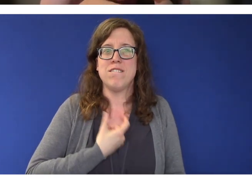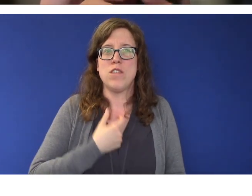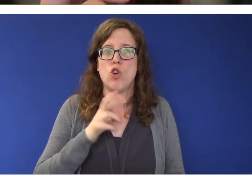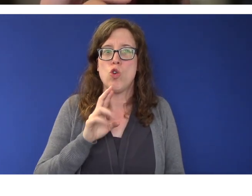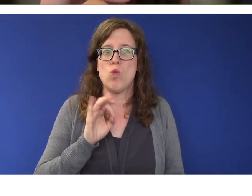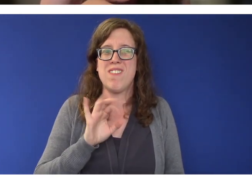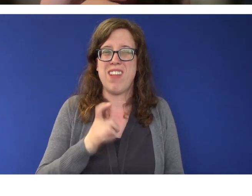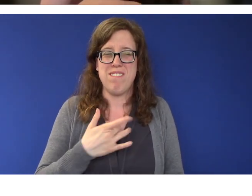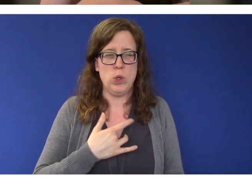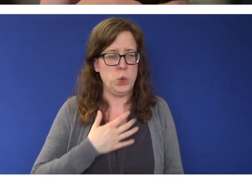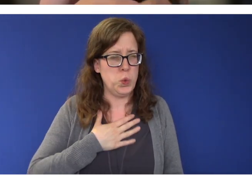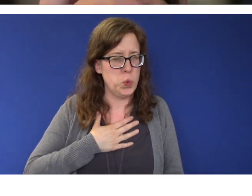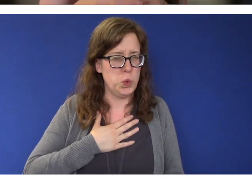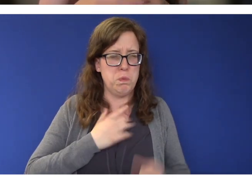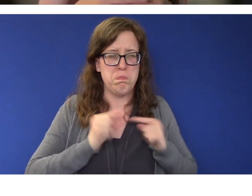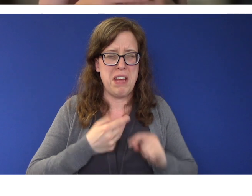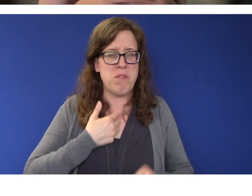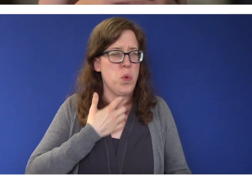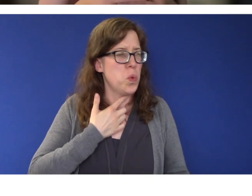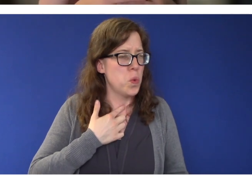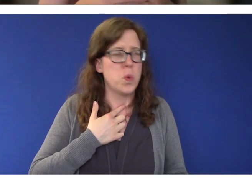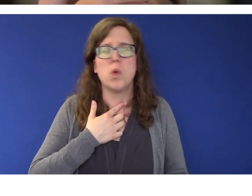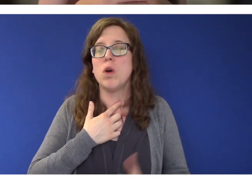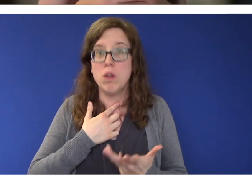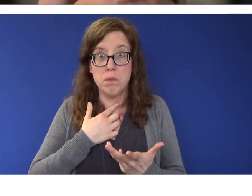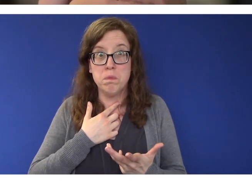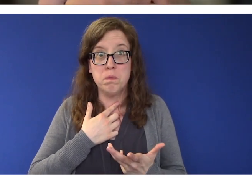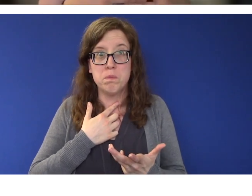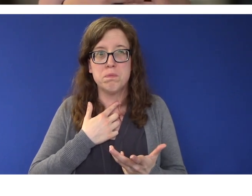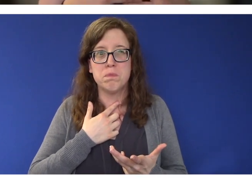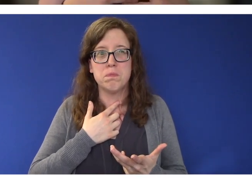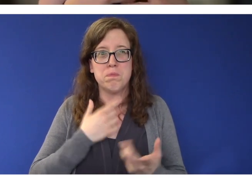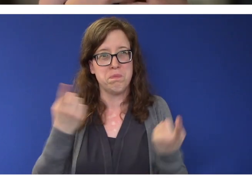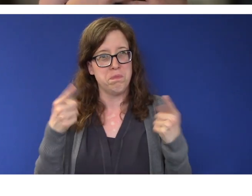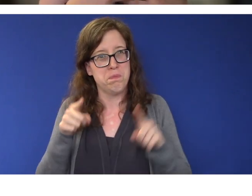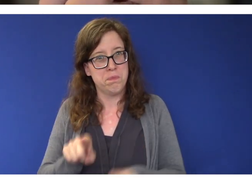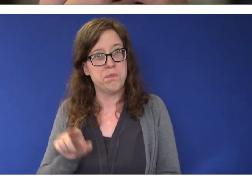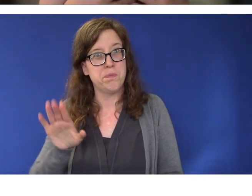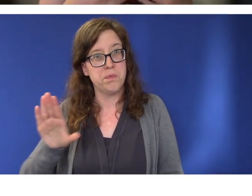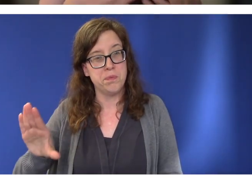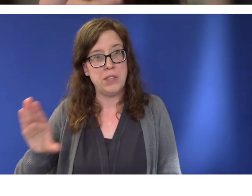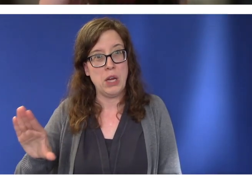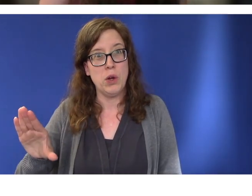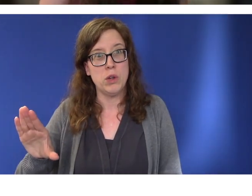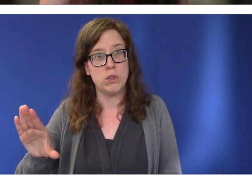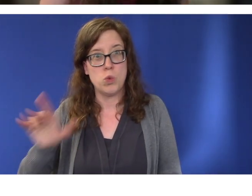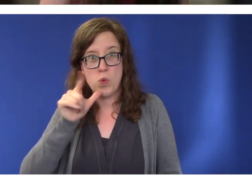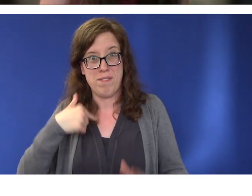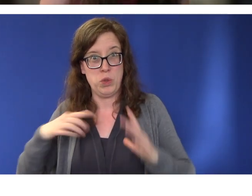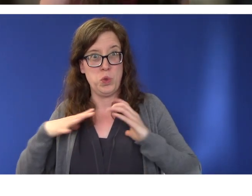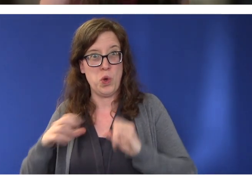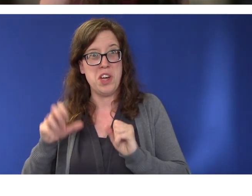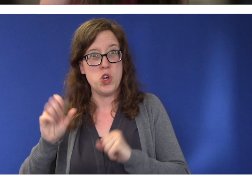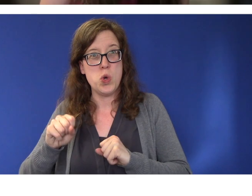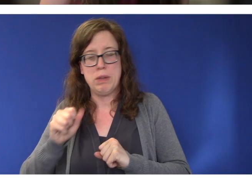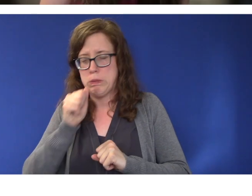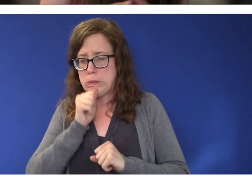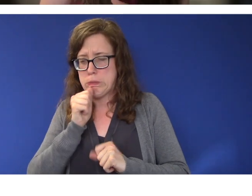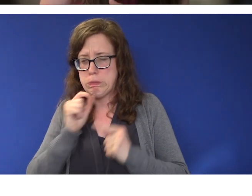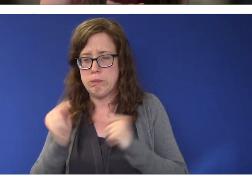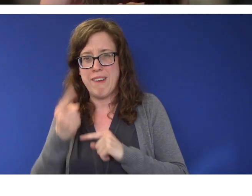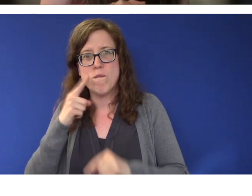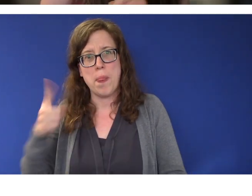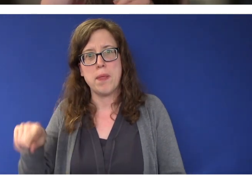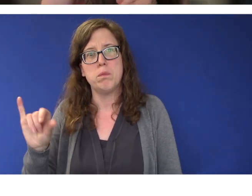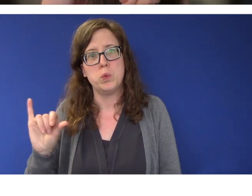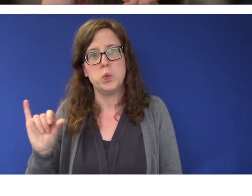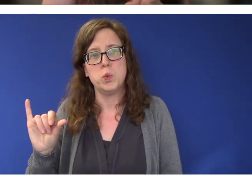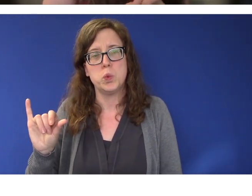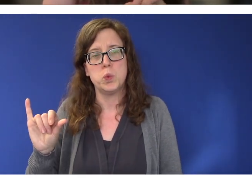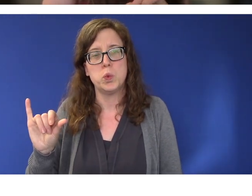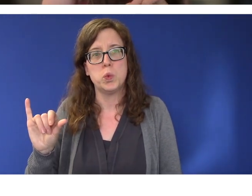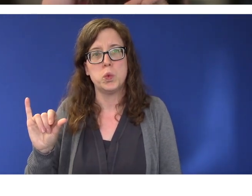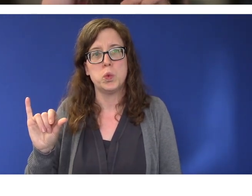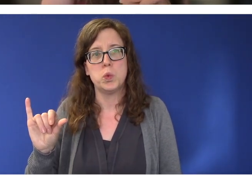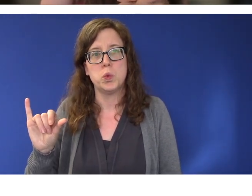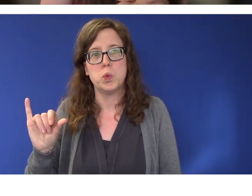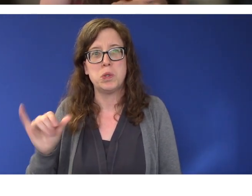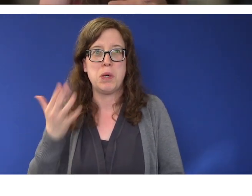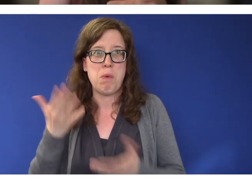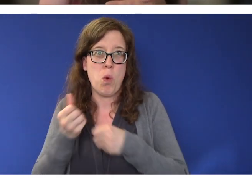uncomfortable and painful and so it’s something that can be painful for these children and may